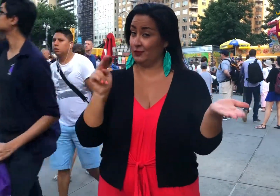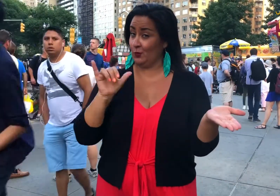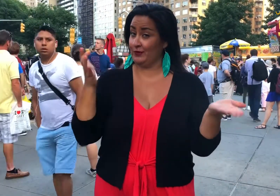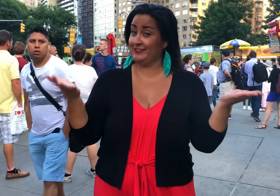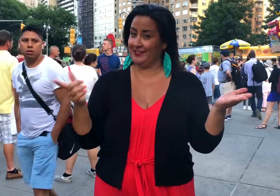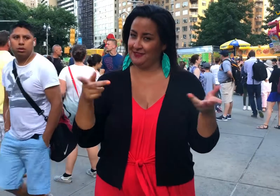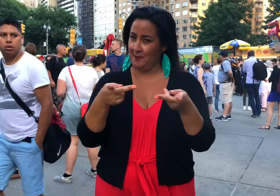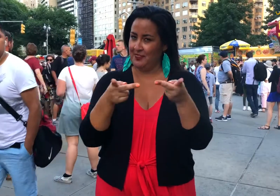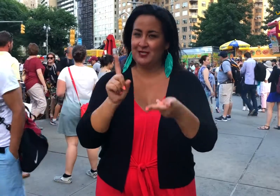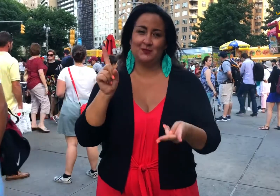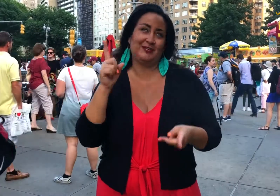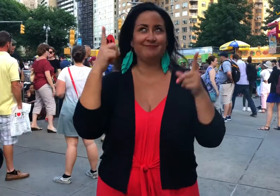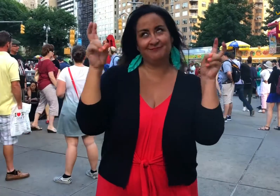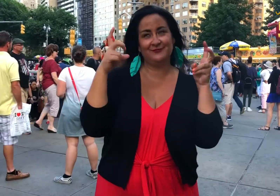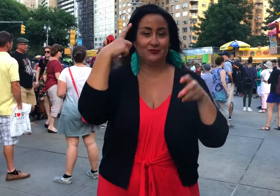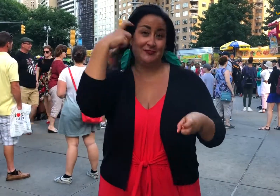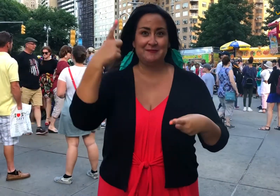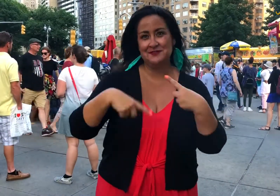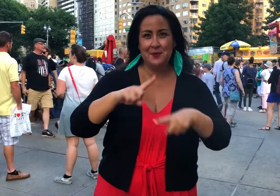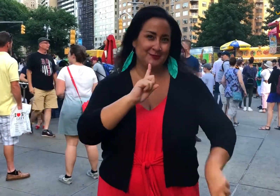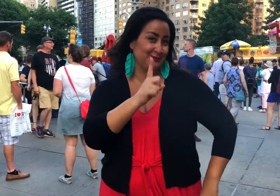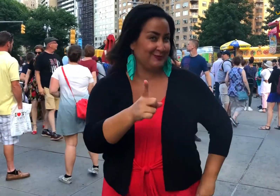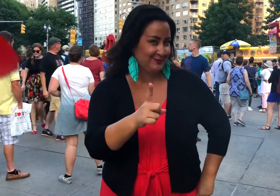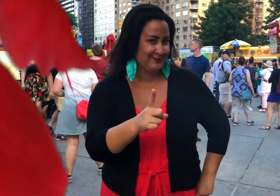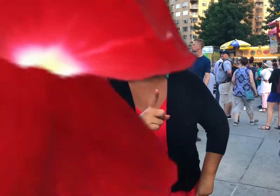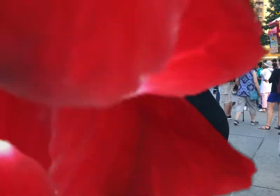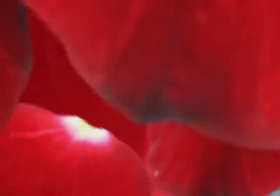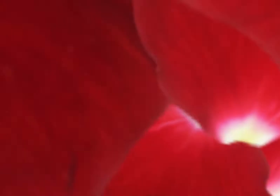And it did. New York City is where dreams can come true.